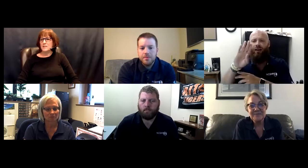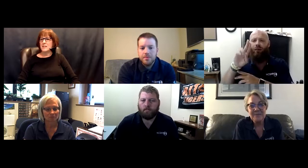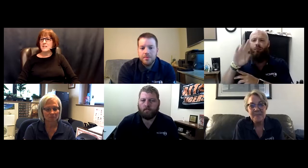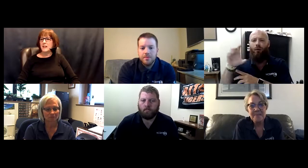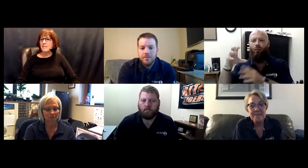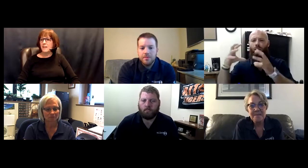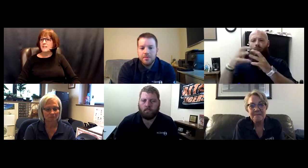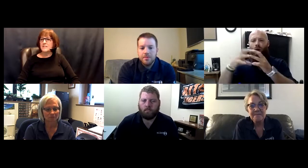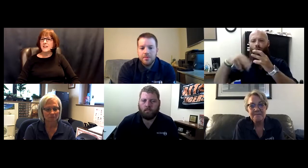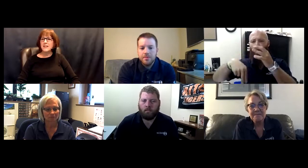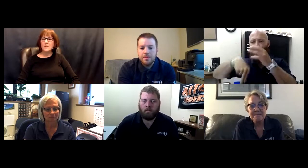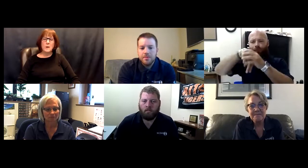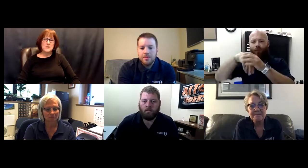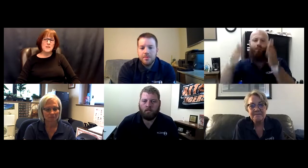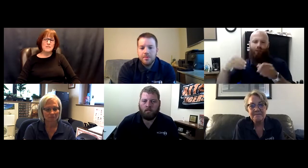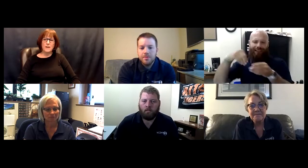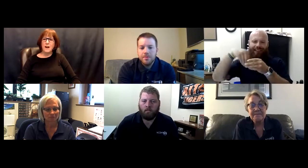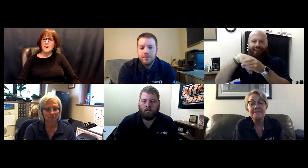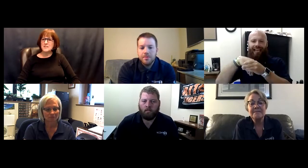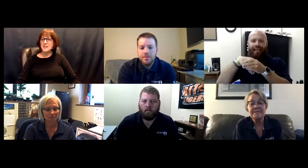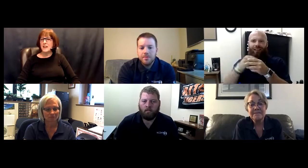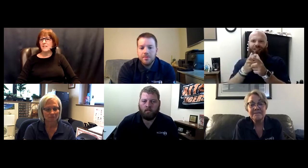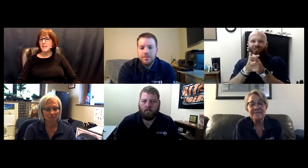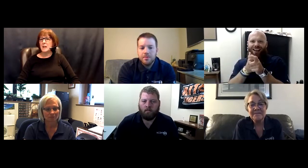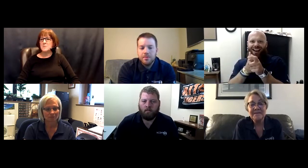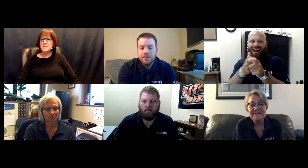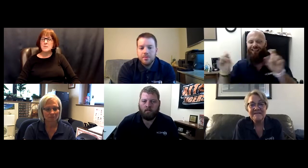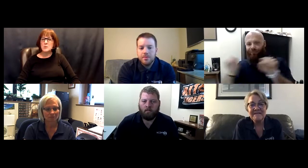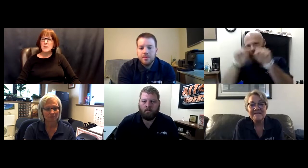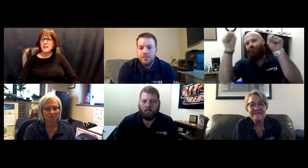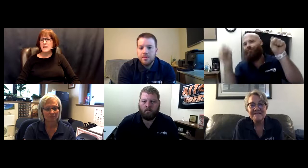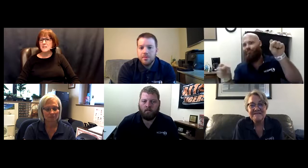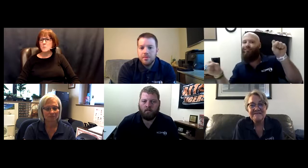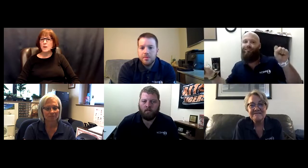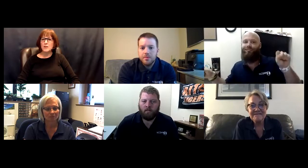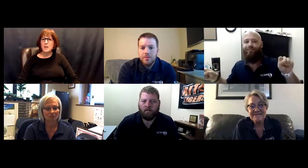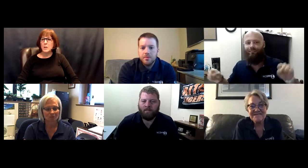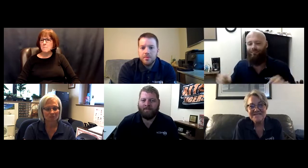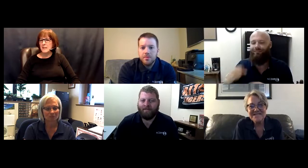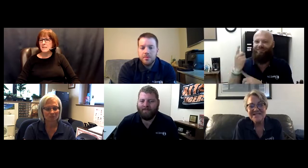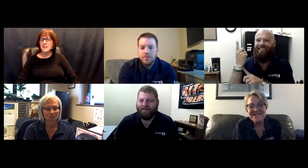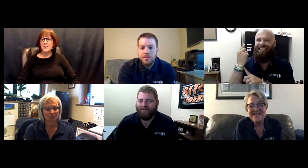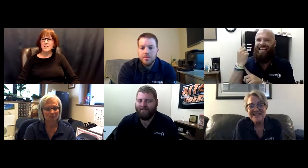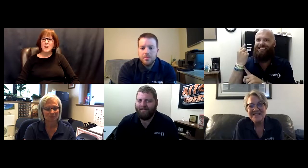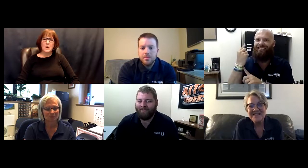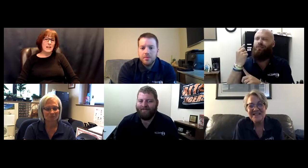exciting event. What was fun for us is they have games in between innings where you can compete and last